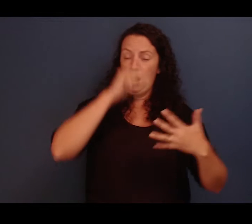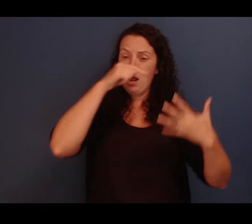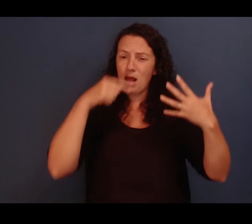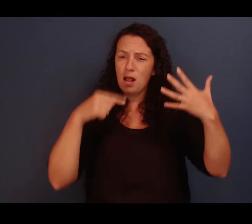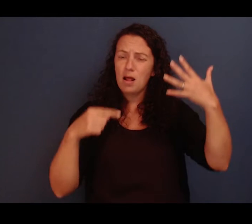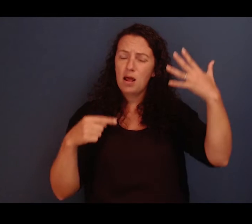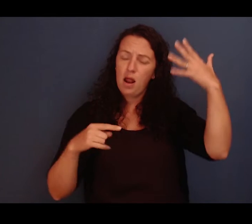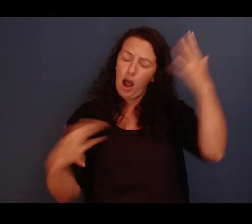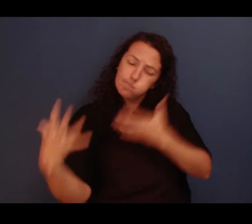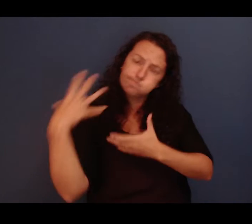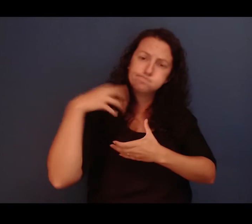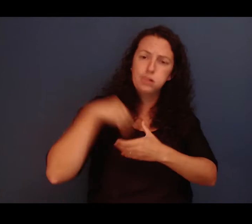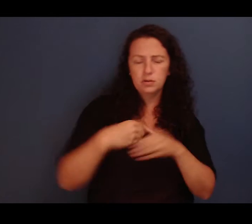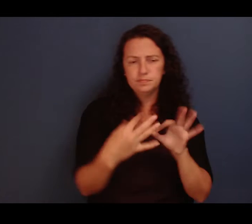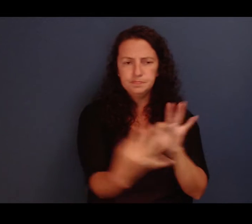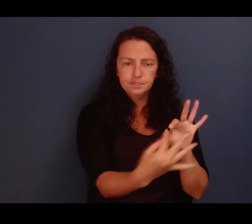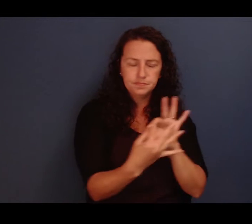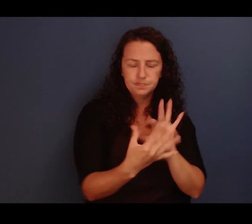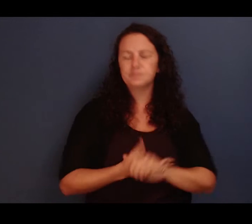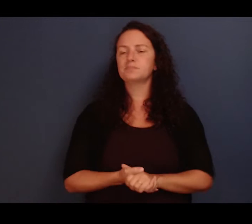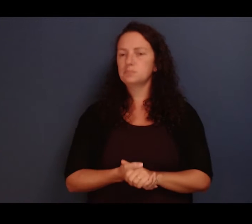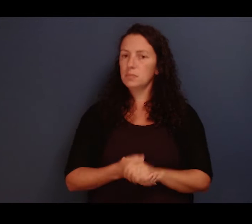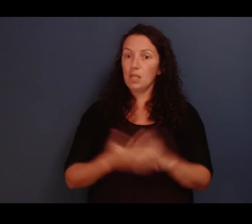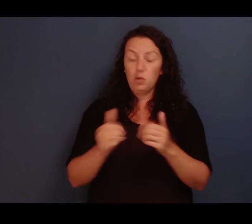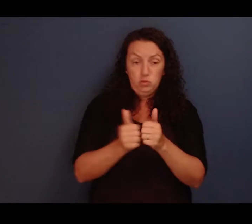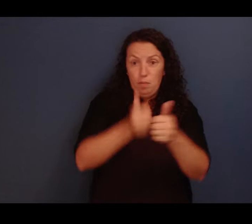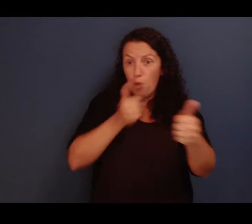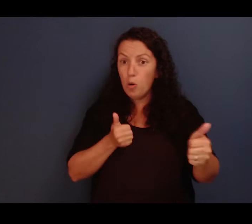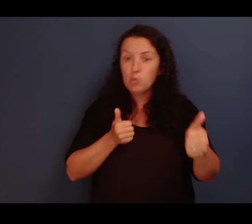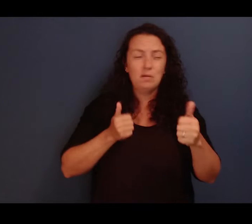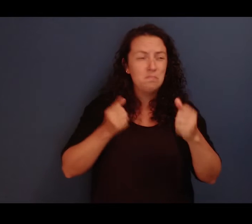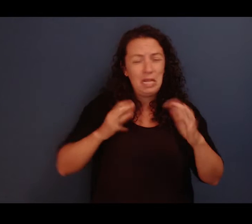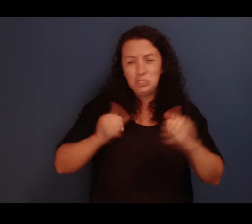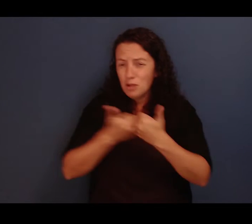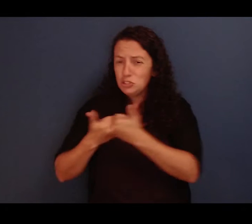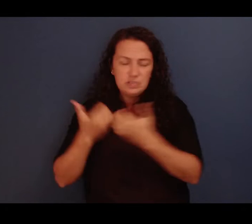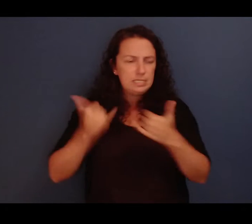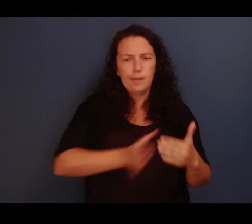members of the community, and we completed it in remote operations and under very challenging circumstances.